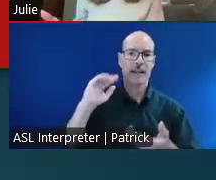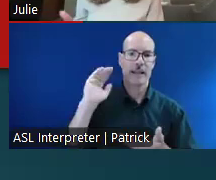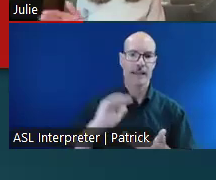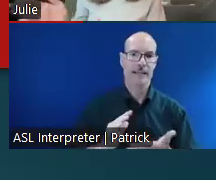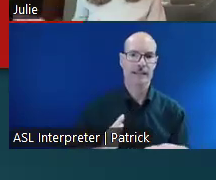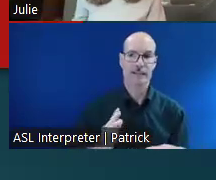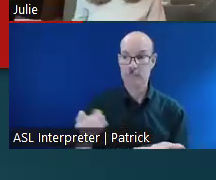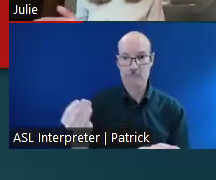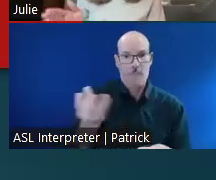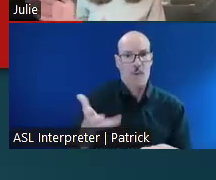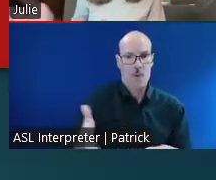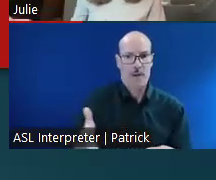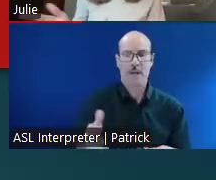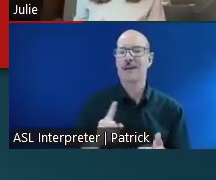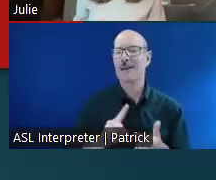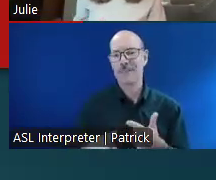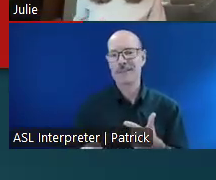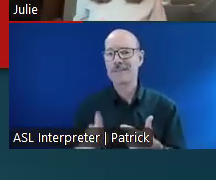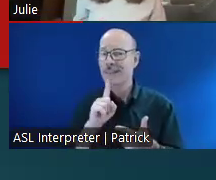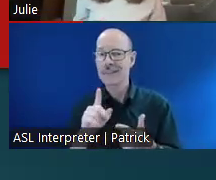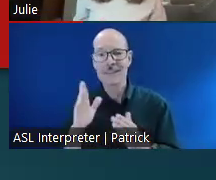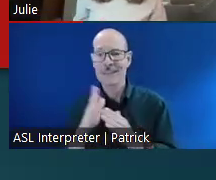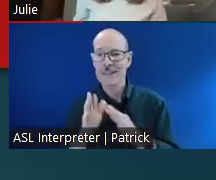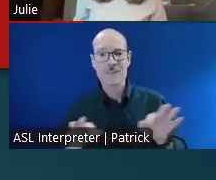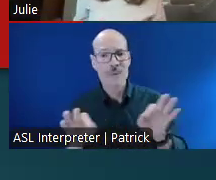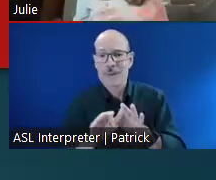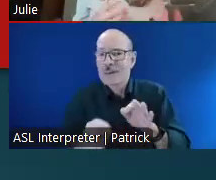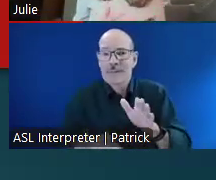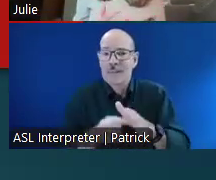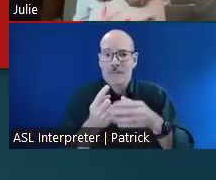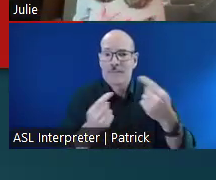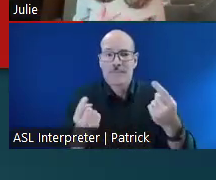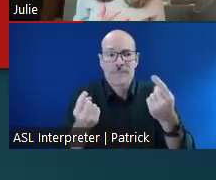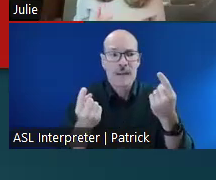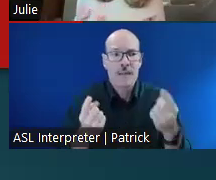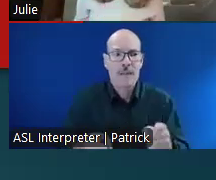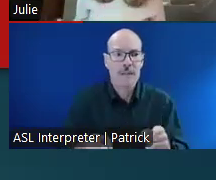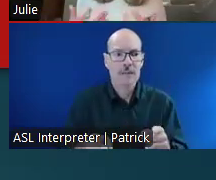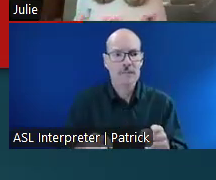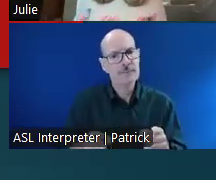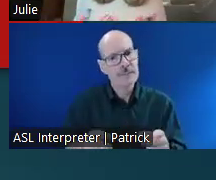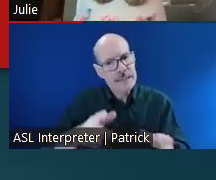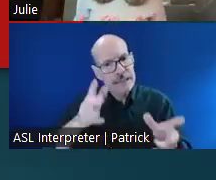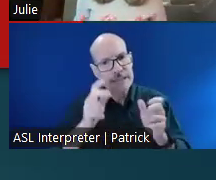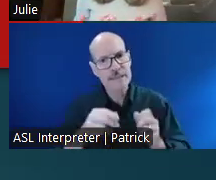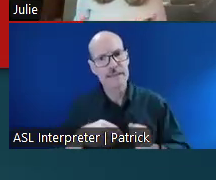Listen, provide feedback, making sure you're hearing the other person correctly. Express empathy.